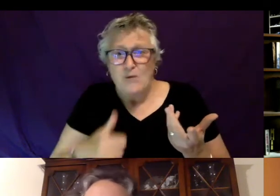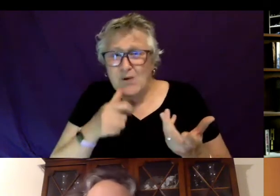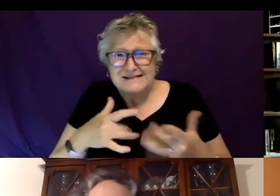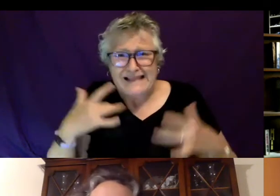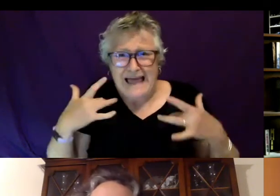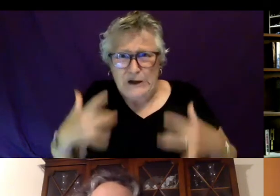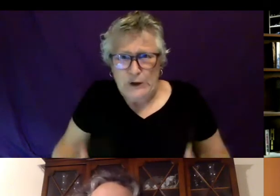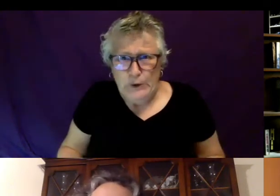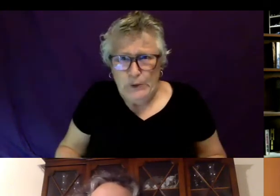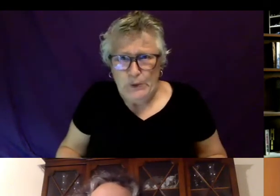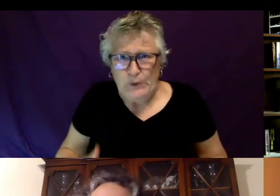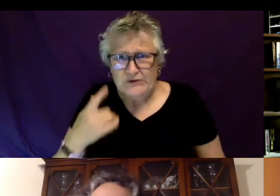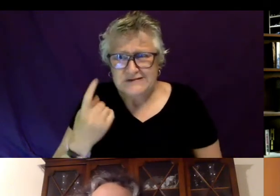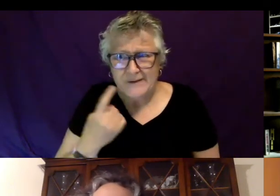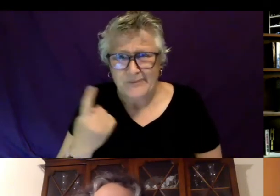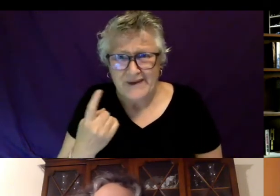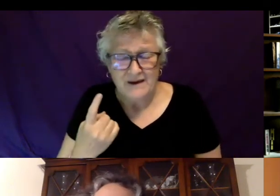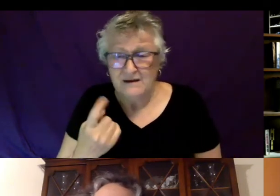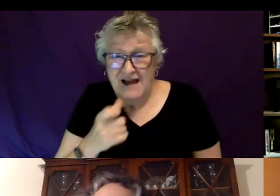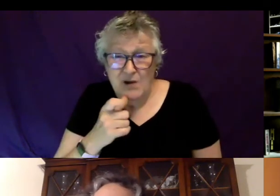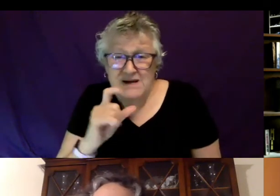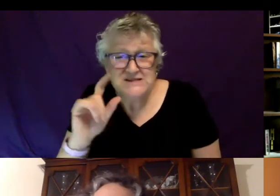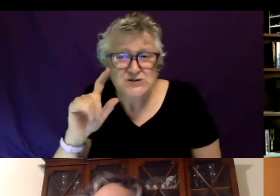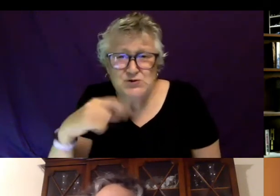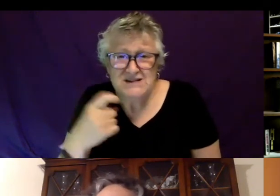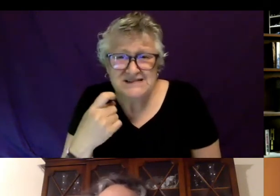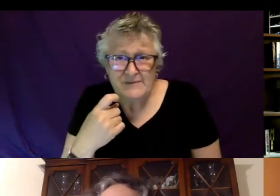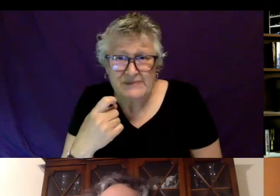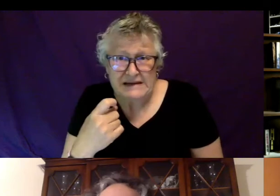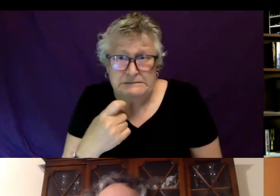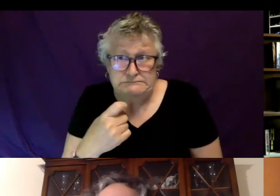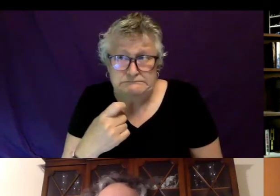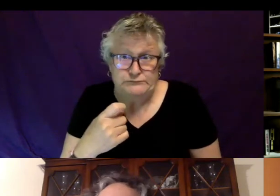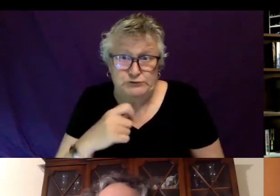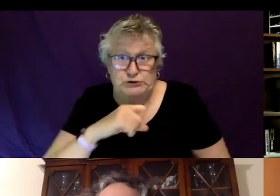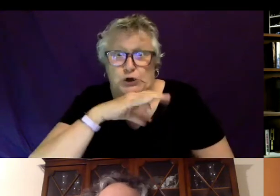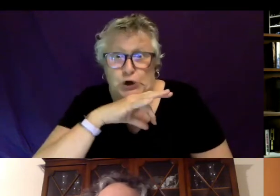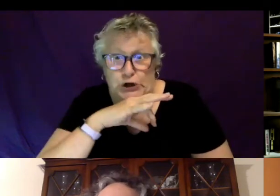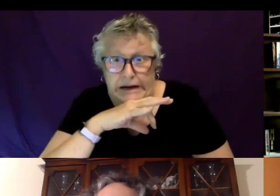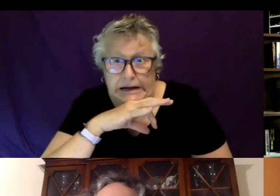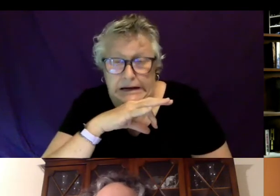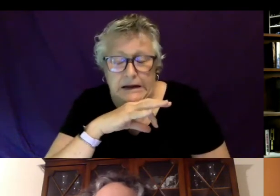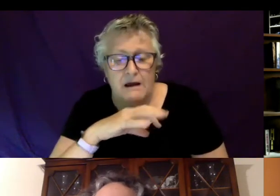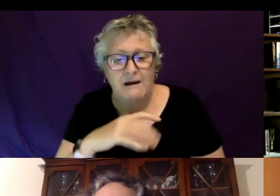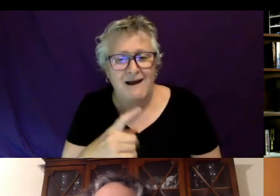I wasn't, you know, doing anything risque. I think I made a a Samurai about *this* big.